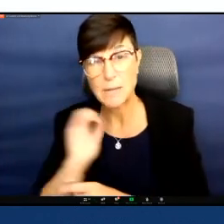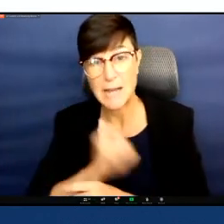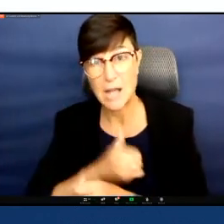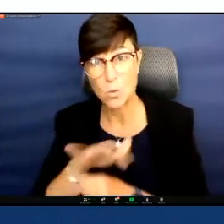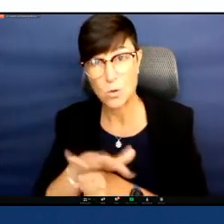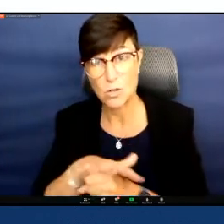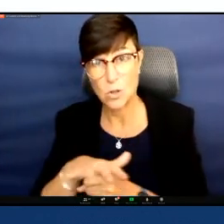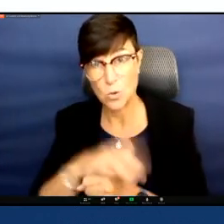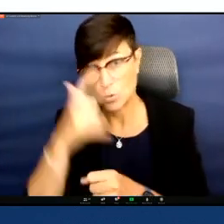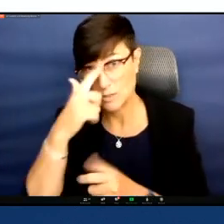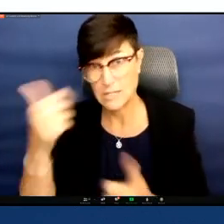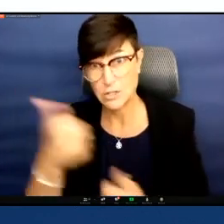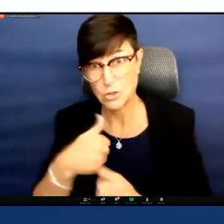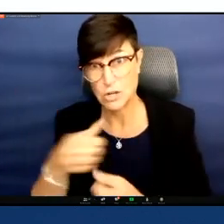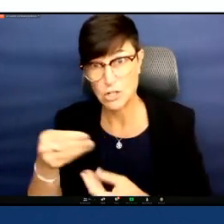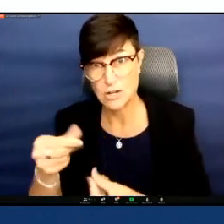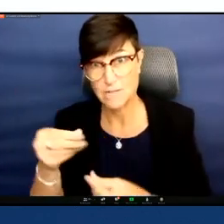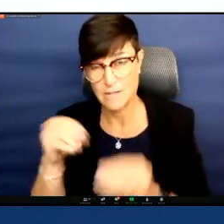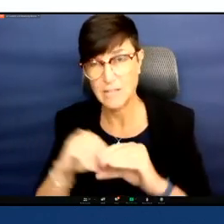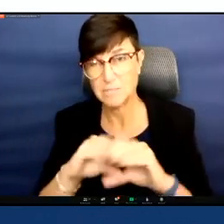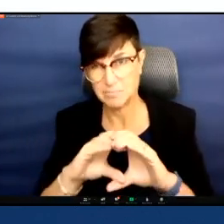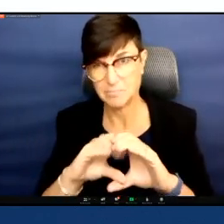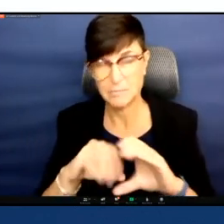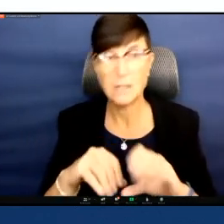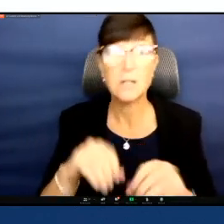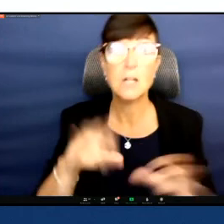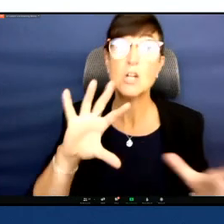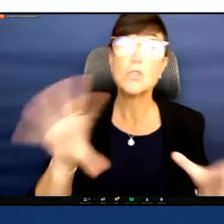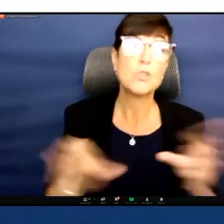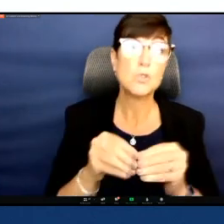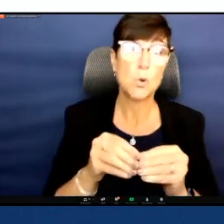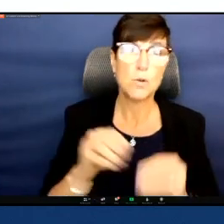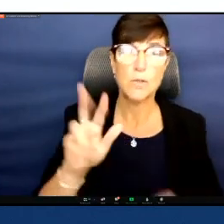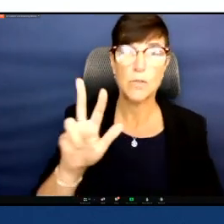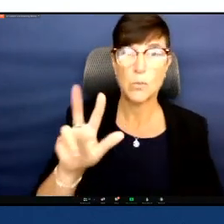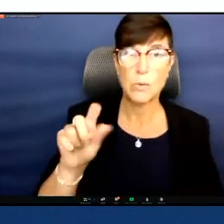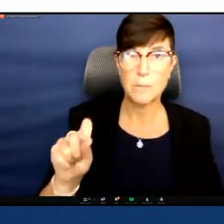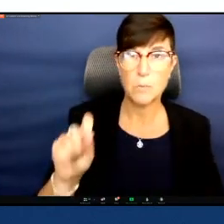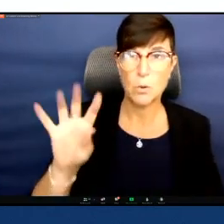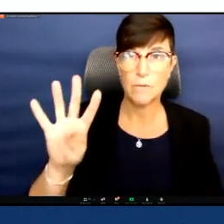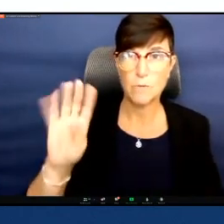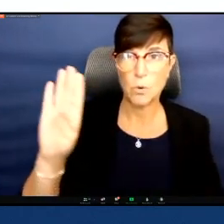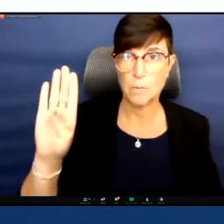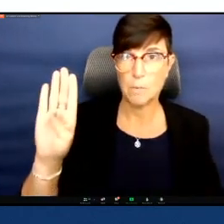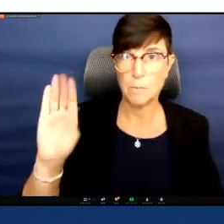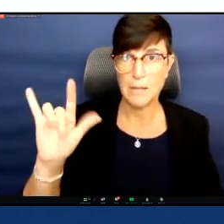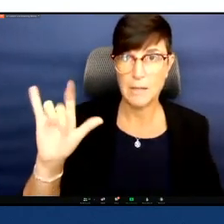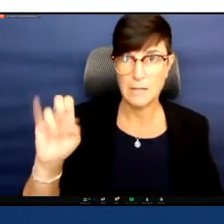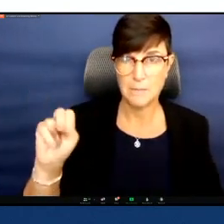The general fund budget totals approximately 3.4 billion, and you can see that while the total amount